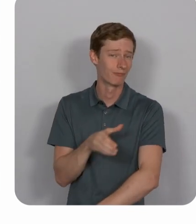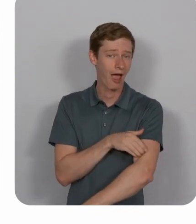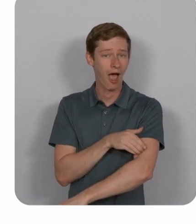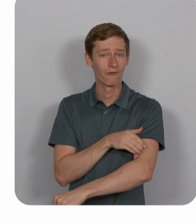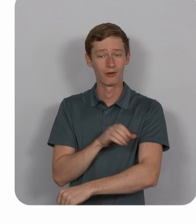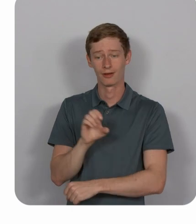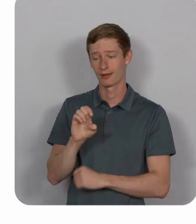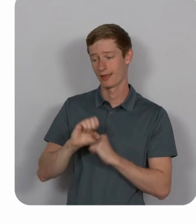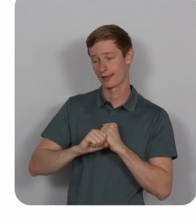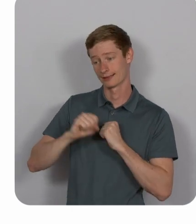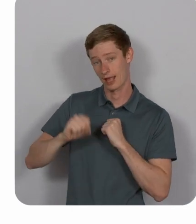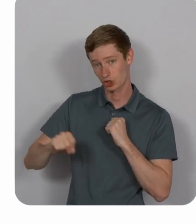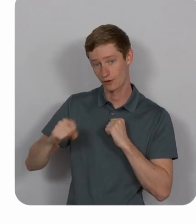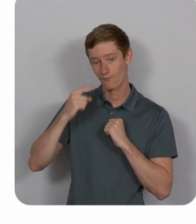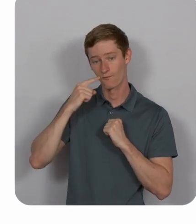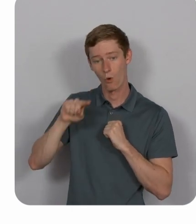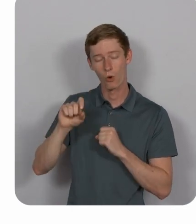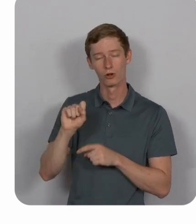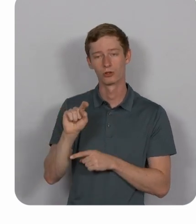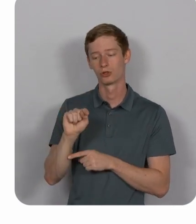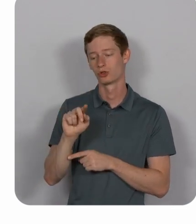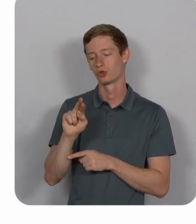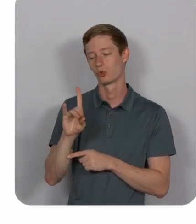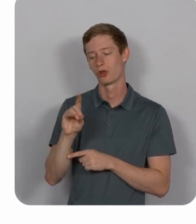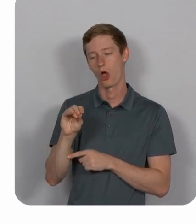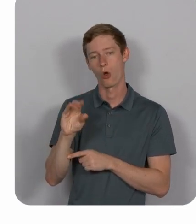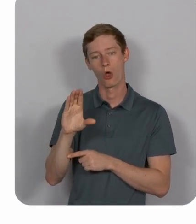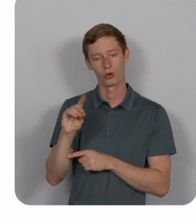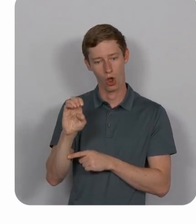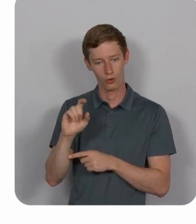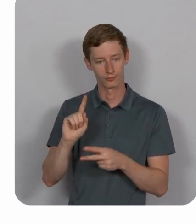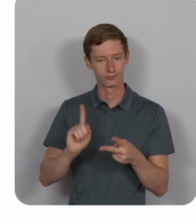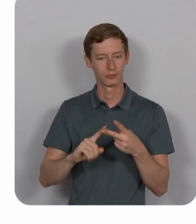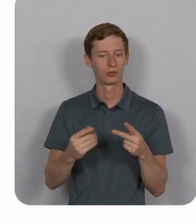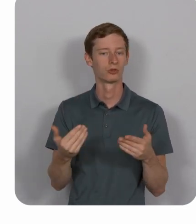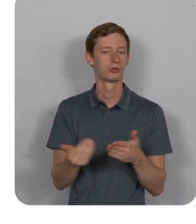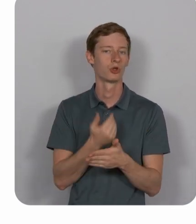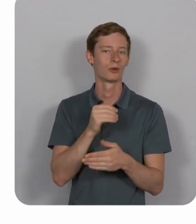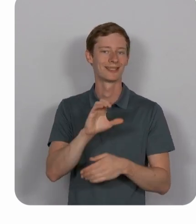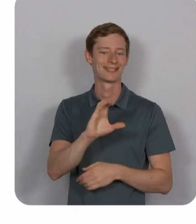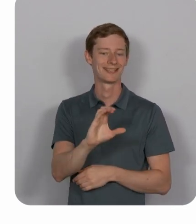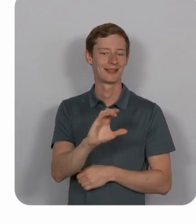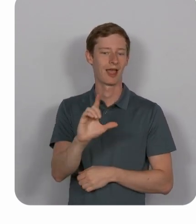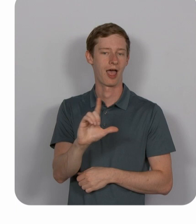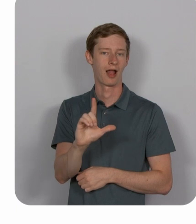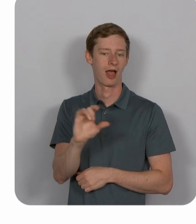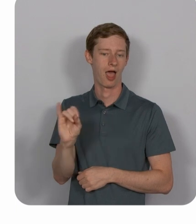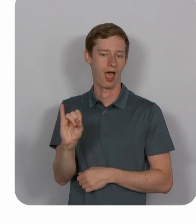for Visual Studio Code and a brand new command-line interface: the Spark CLI.